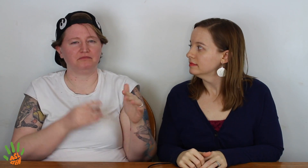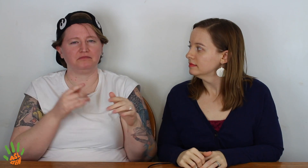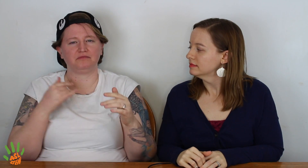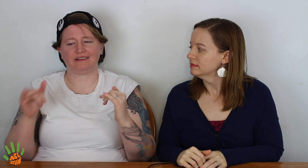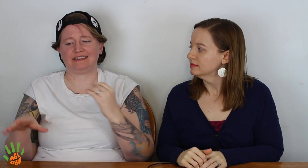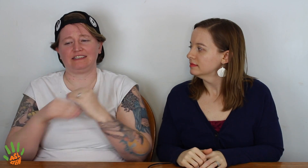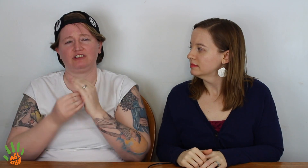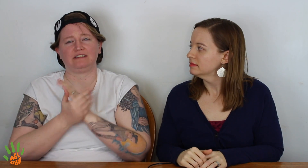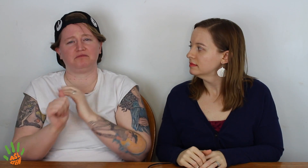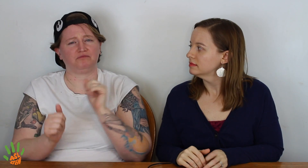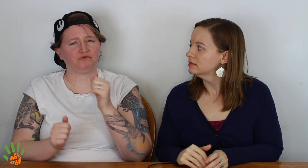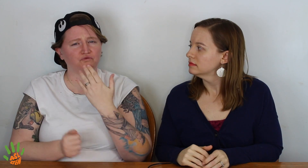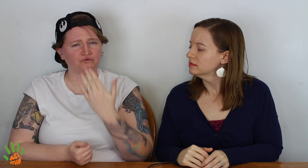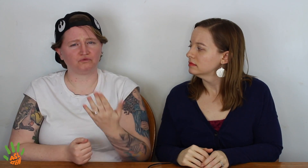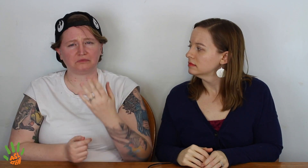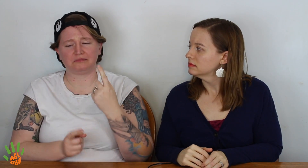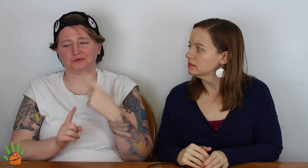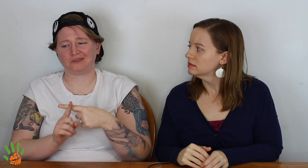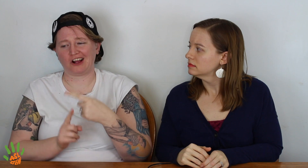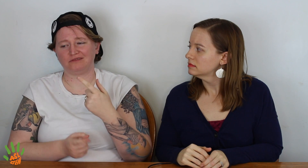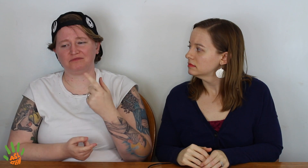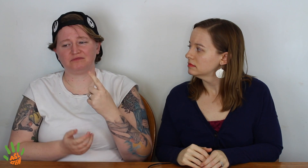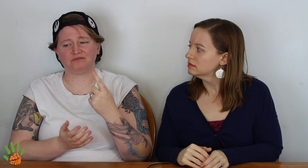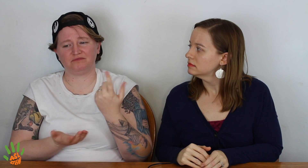then getting an additional skill set would be good.